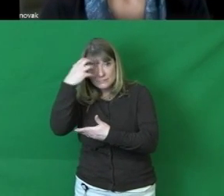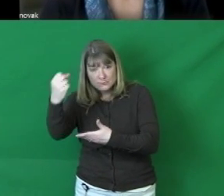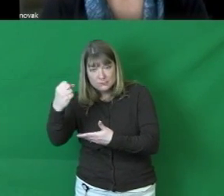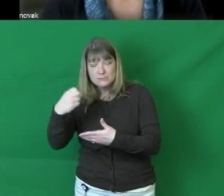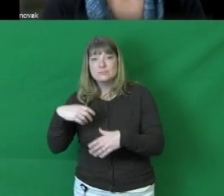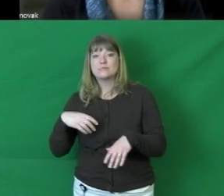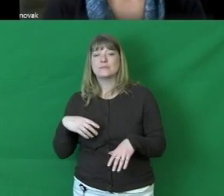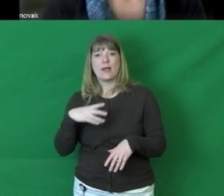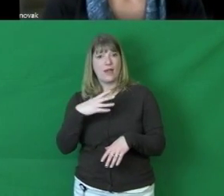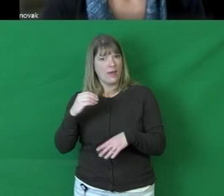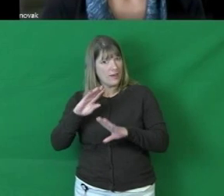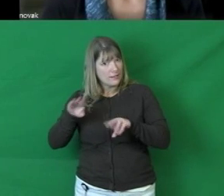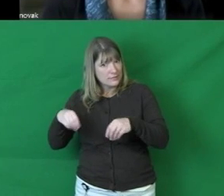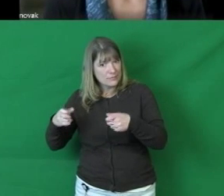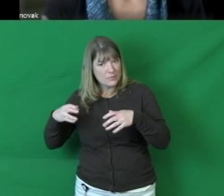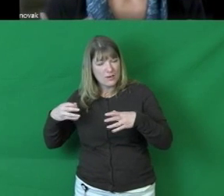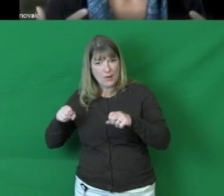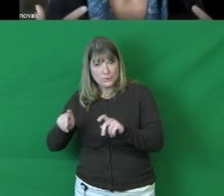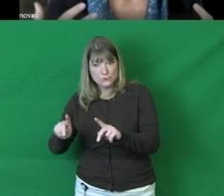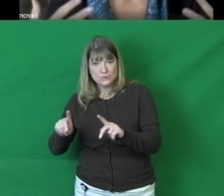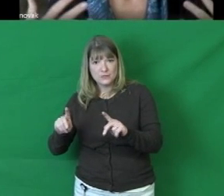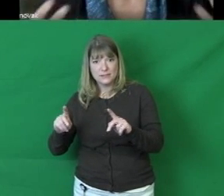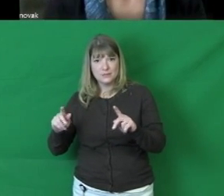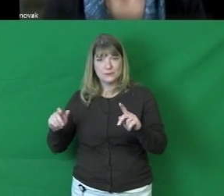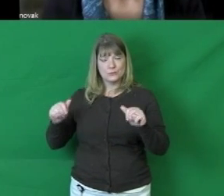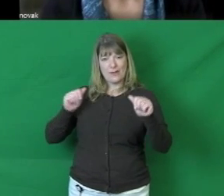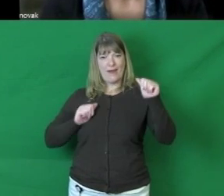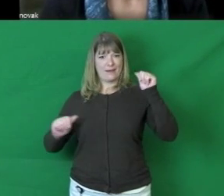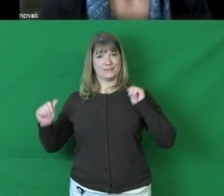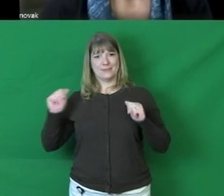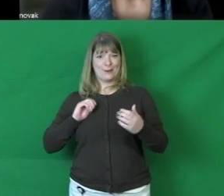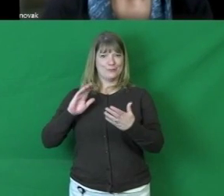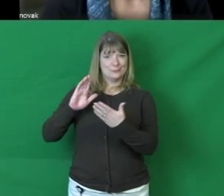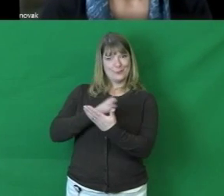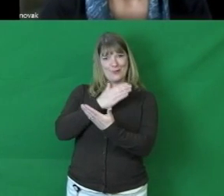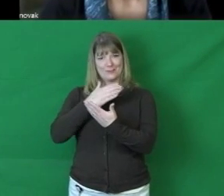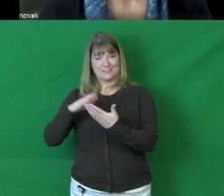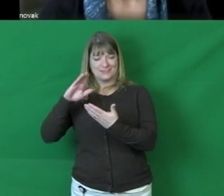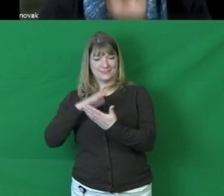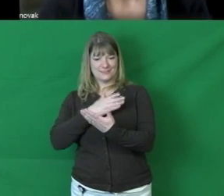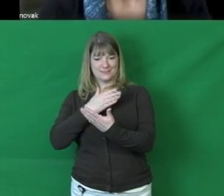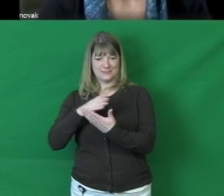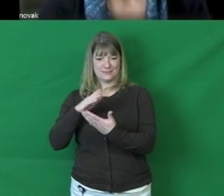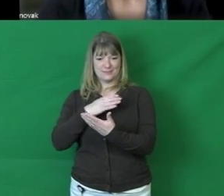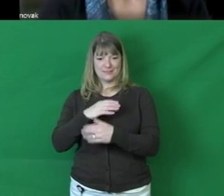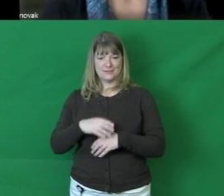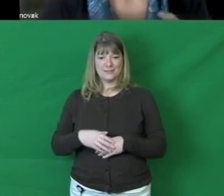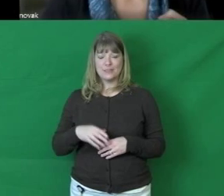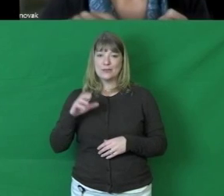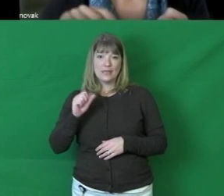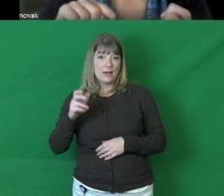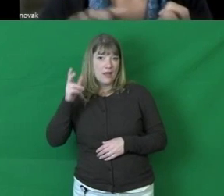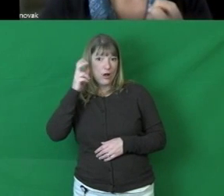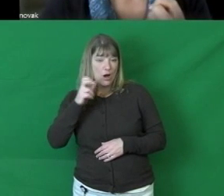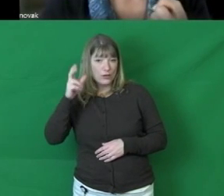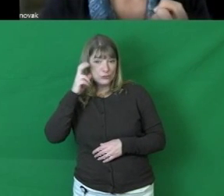Plus, it gives students an opportunity to act out songs, so that they can not only have an auditory aid